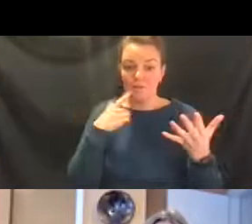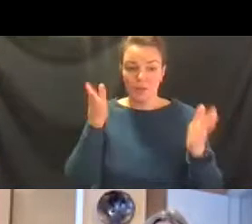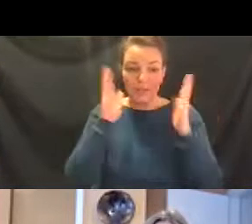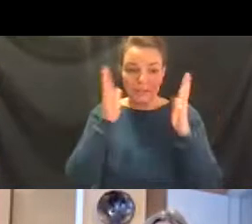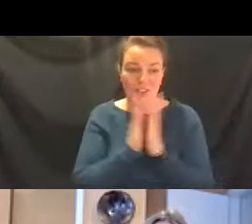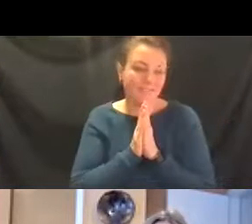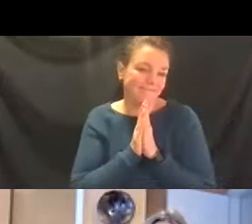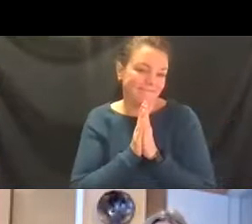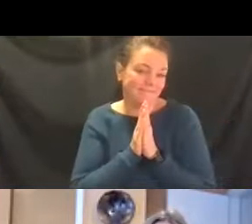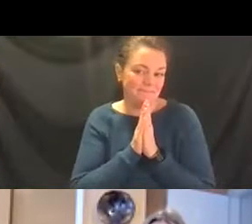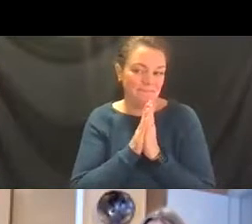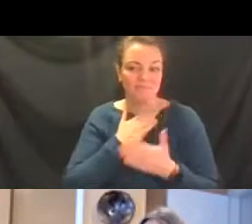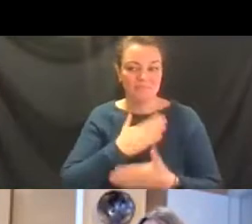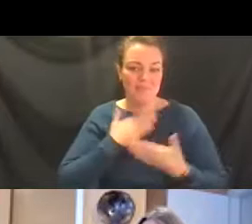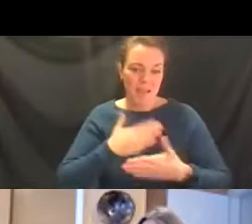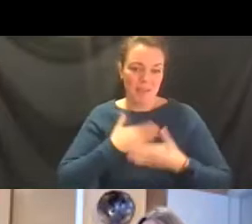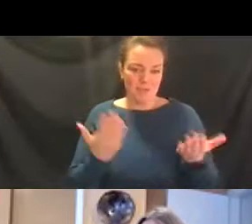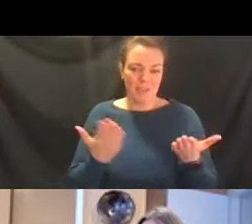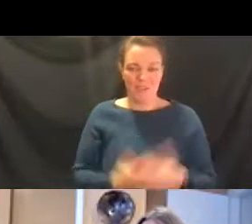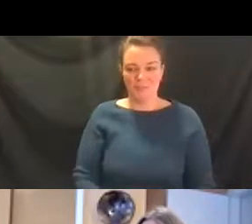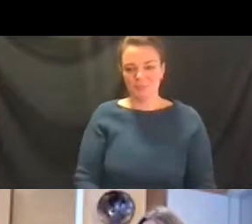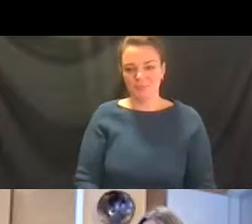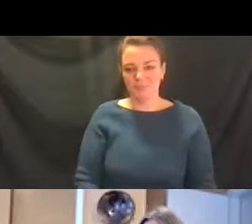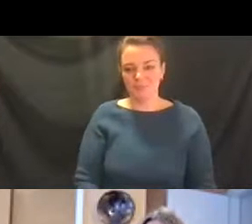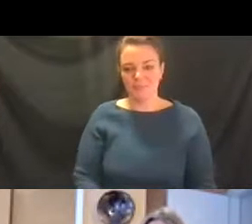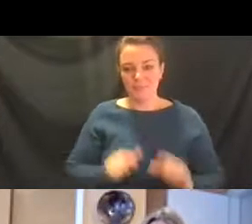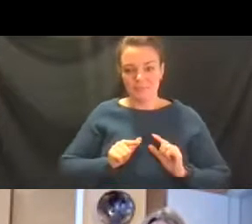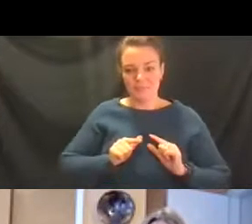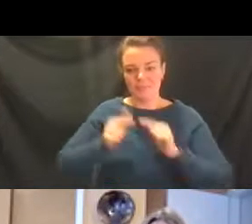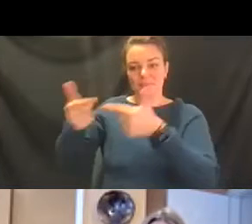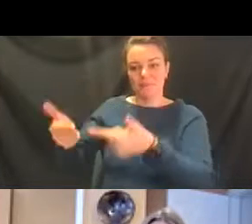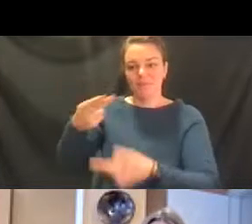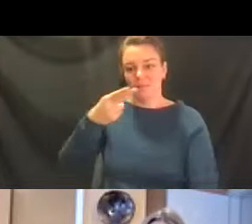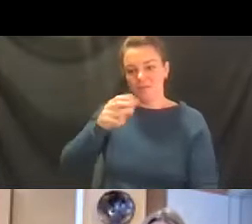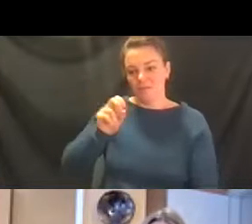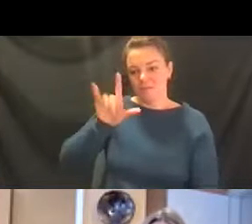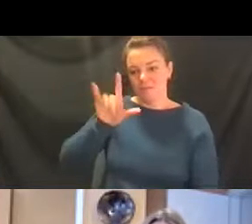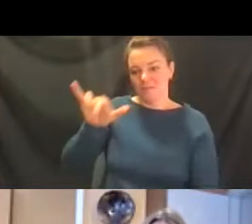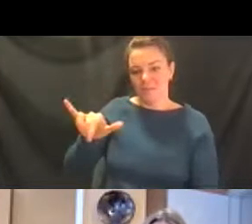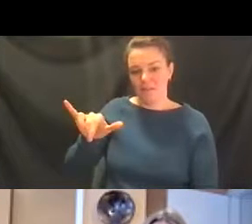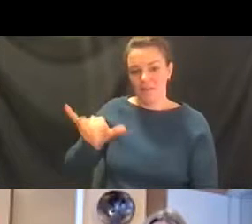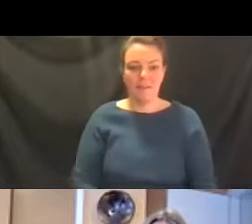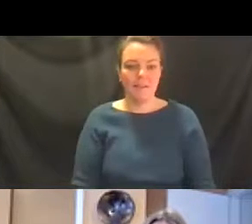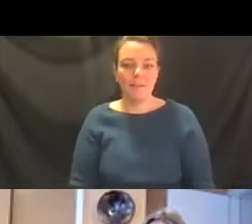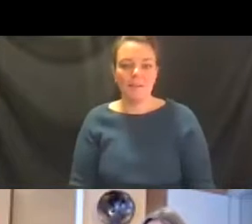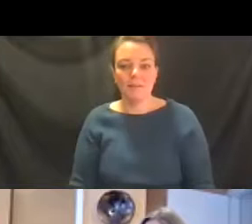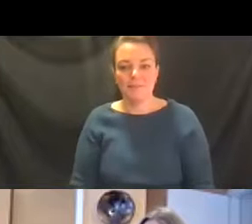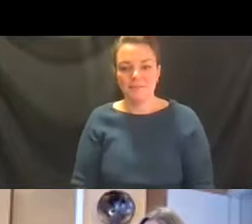a pleasure to be here so Holly, Charlie thank you so much. I mean I hope you're getting the feel